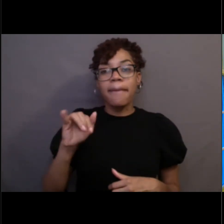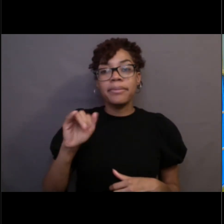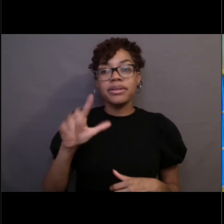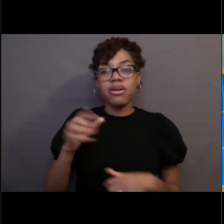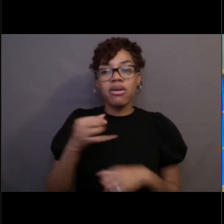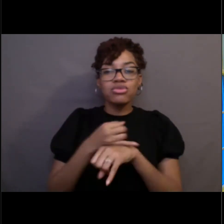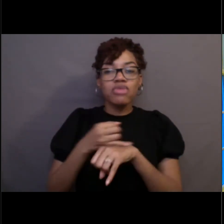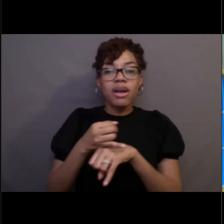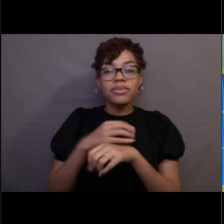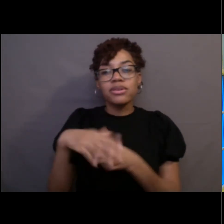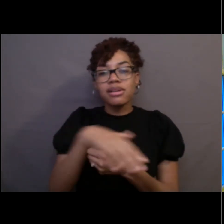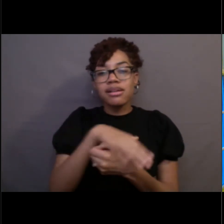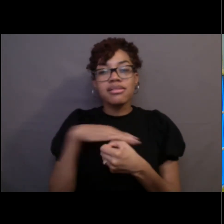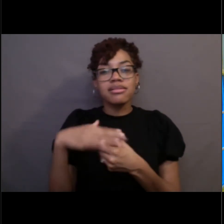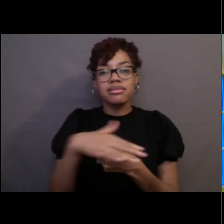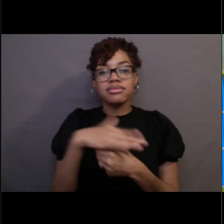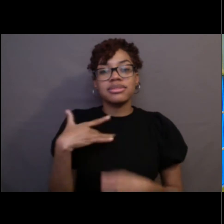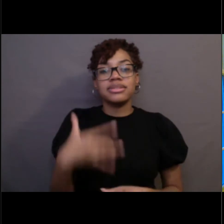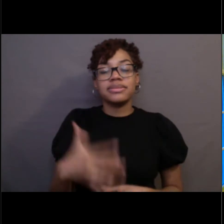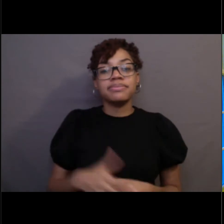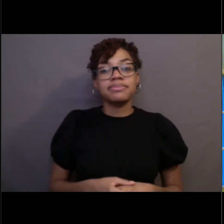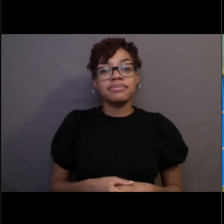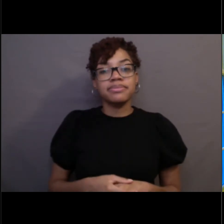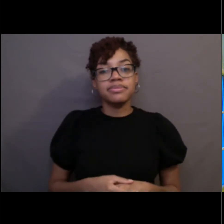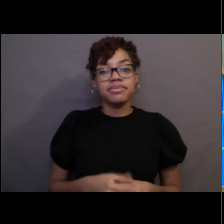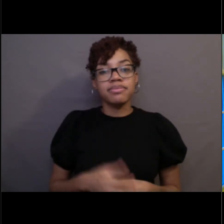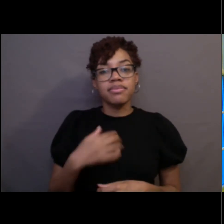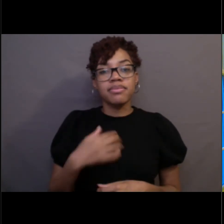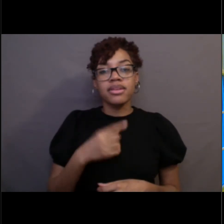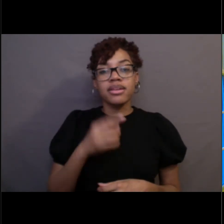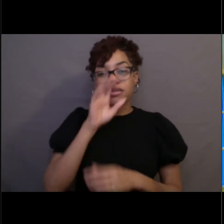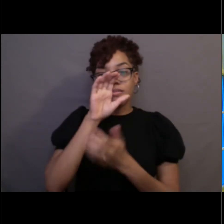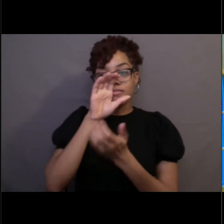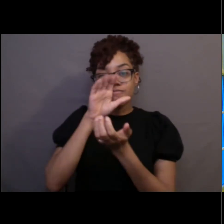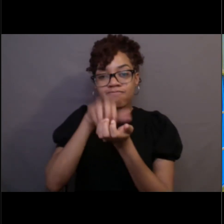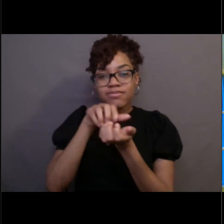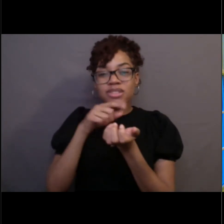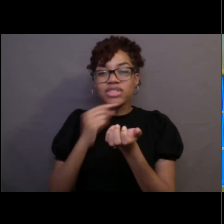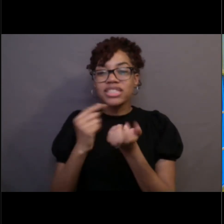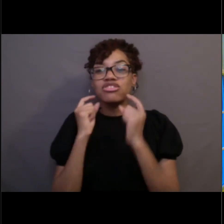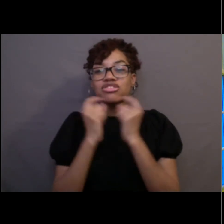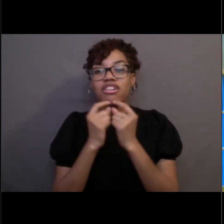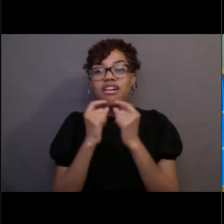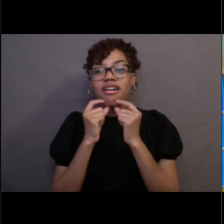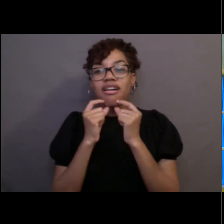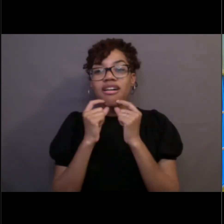so their jaw is just a little bit different. They have a smaller head than the loggerhead.